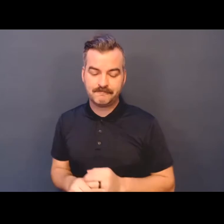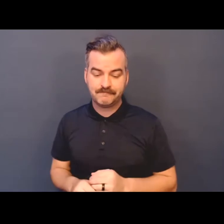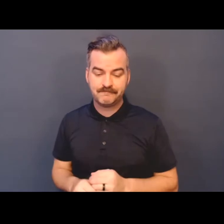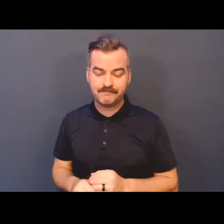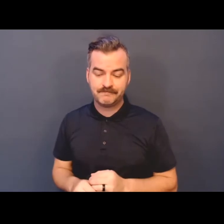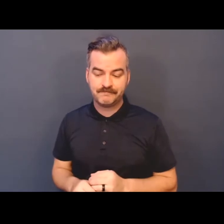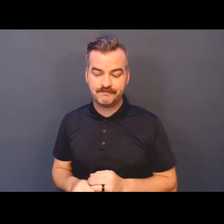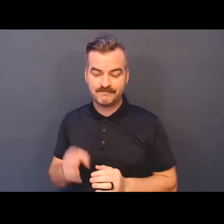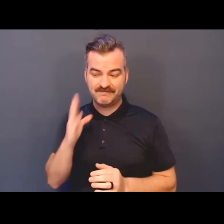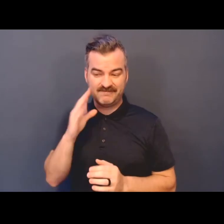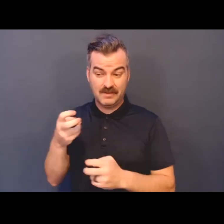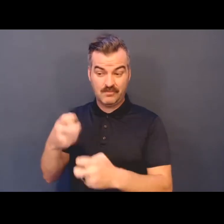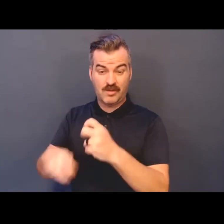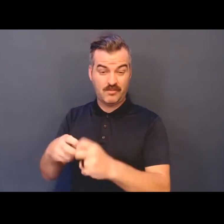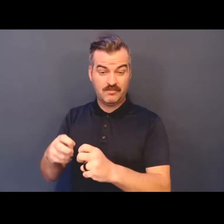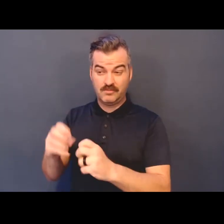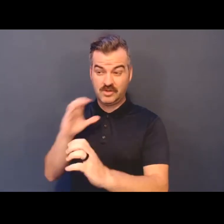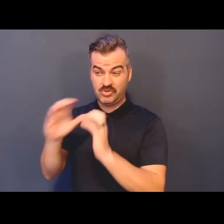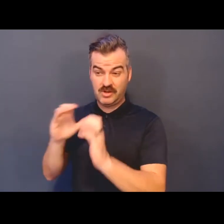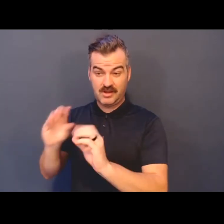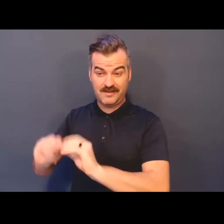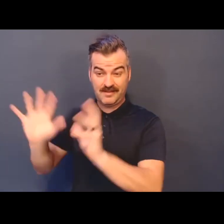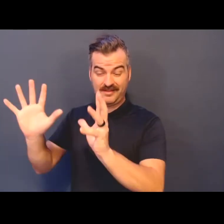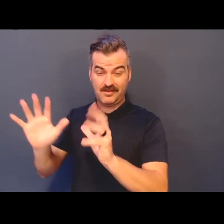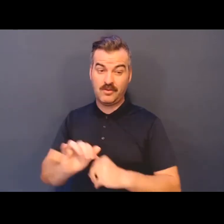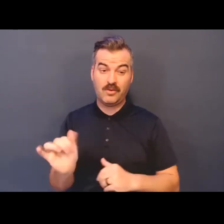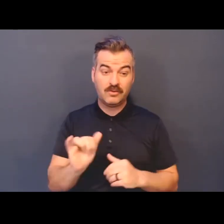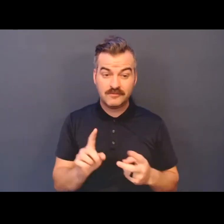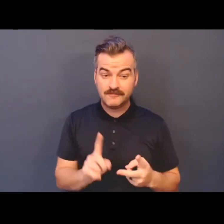of communicating effectively a second structural issue affects the care that intellectually